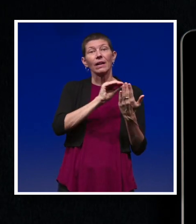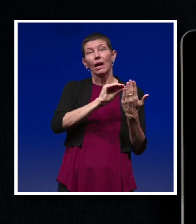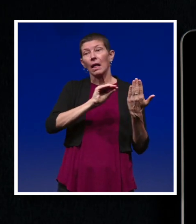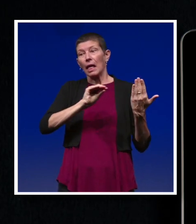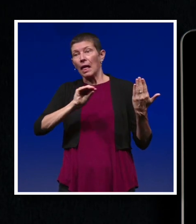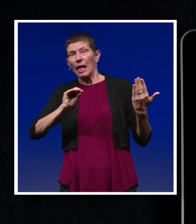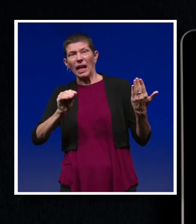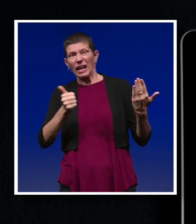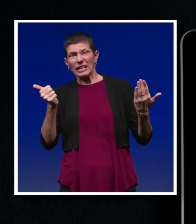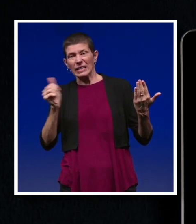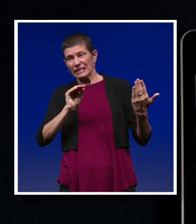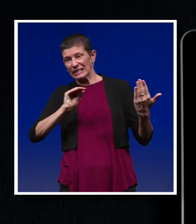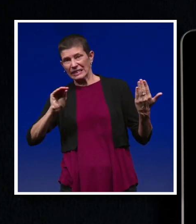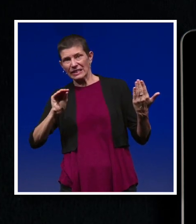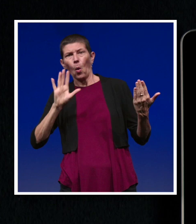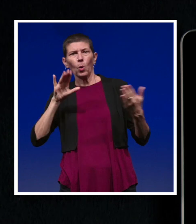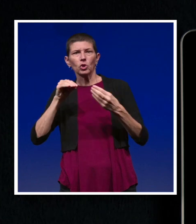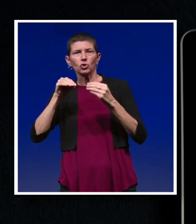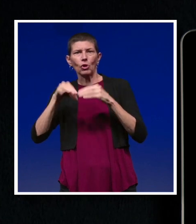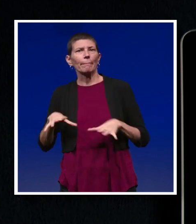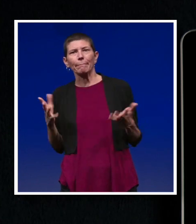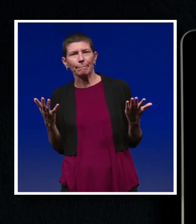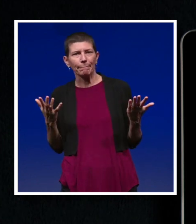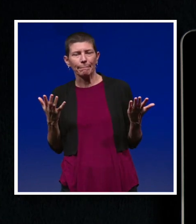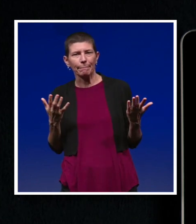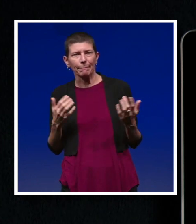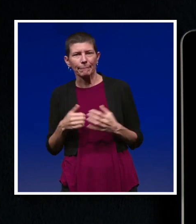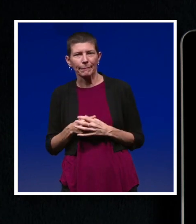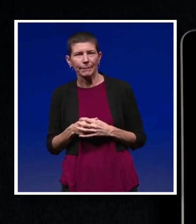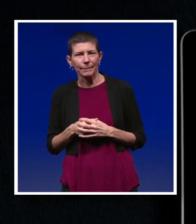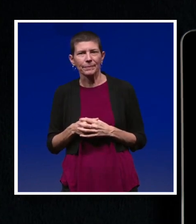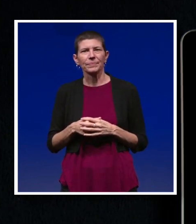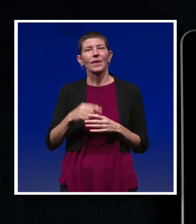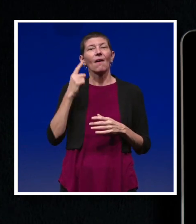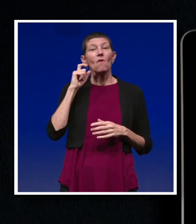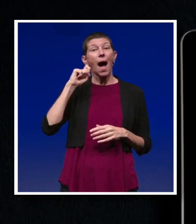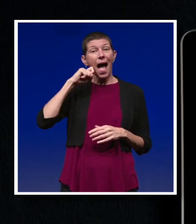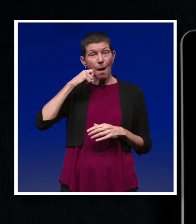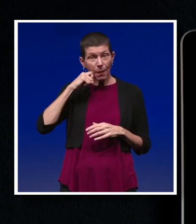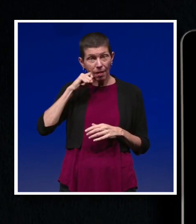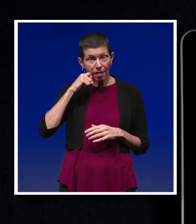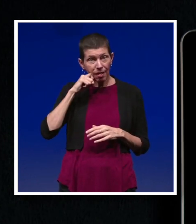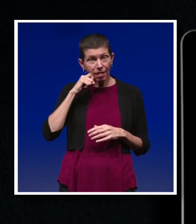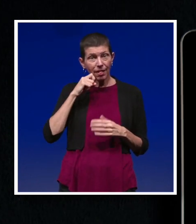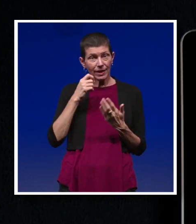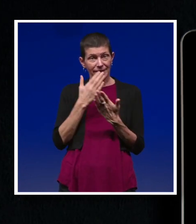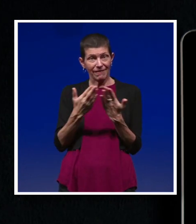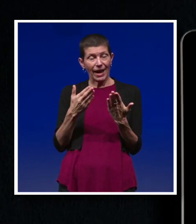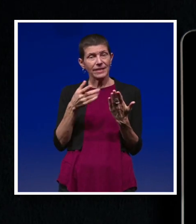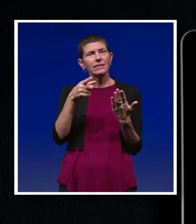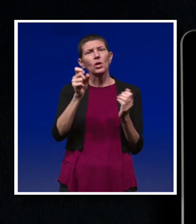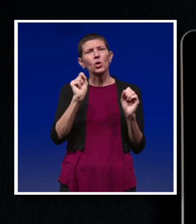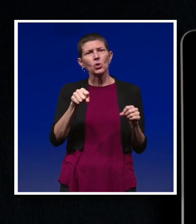If you drag your apps too far to the edge, you will drop them. On an Apple device,